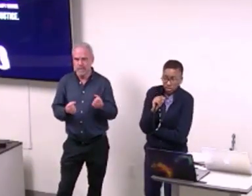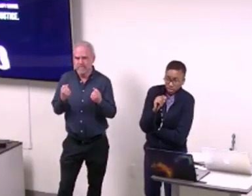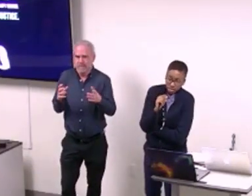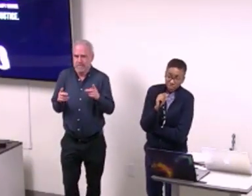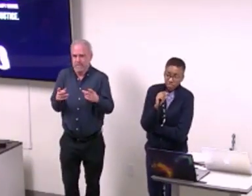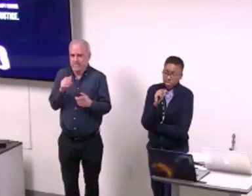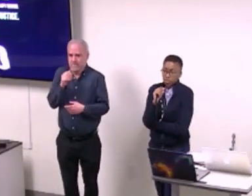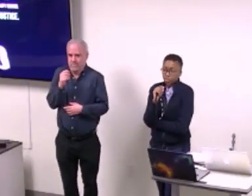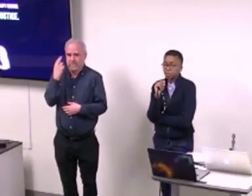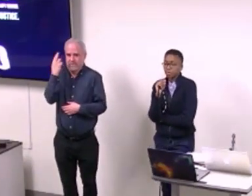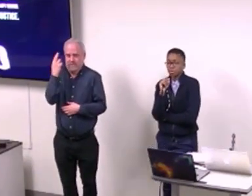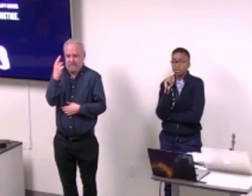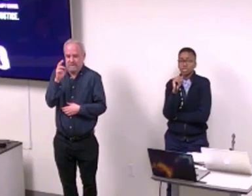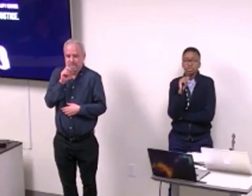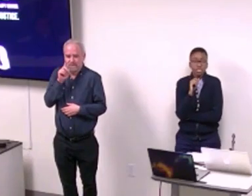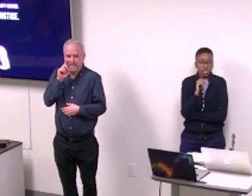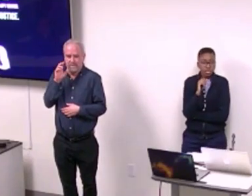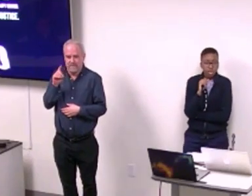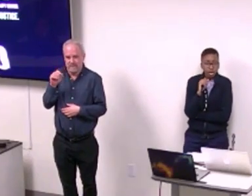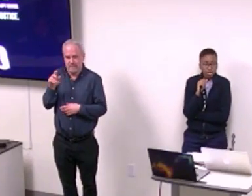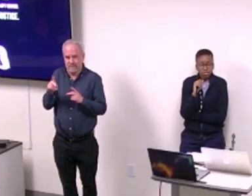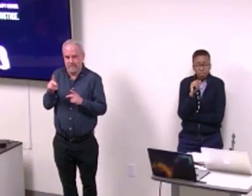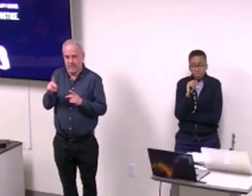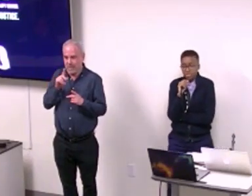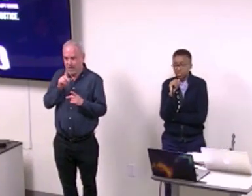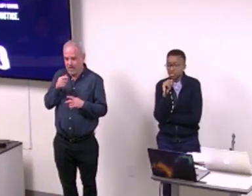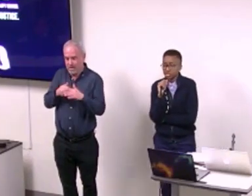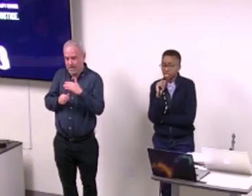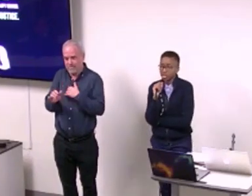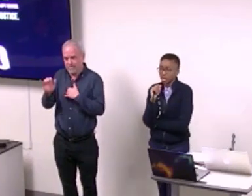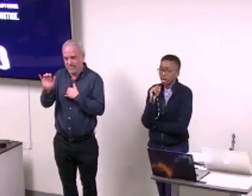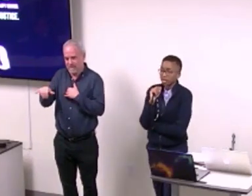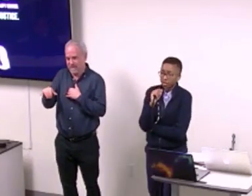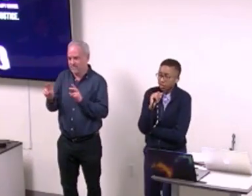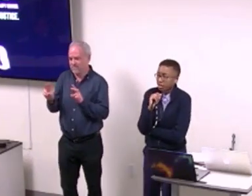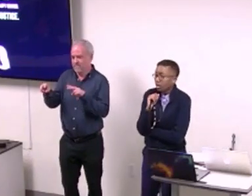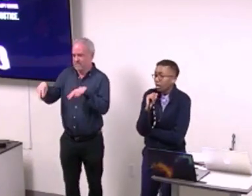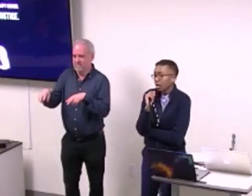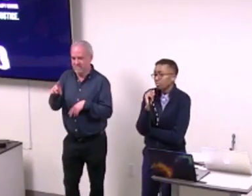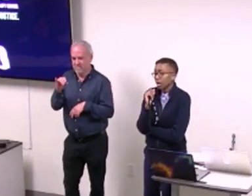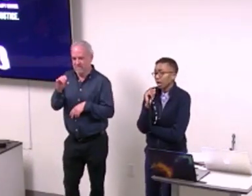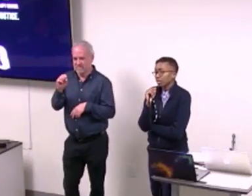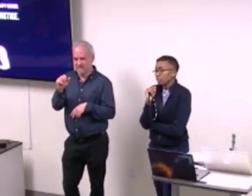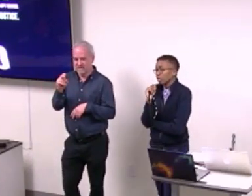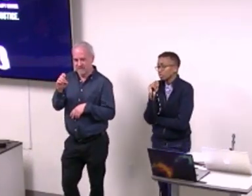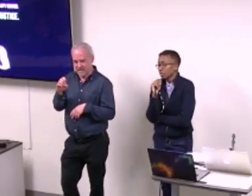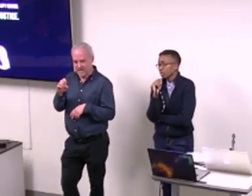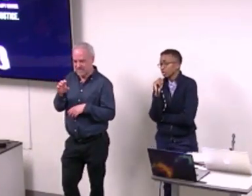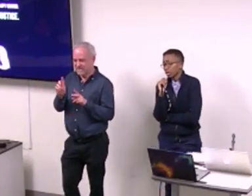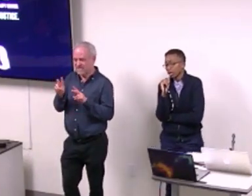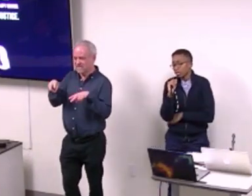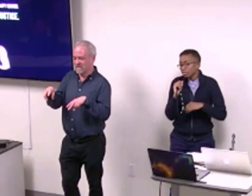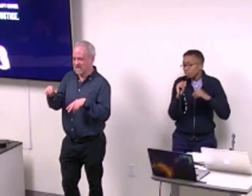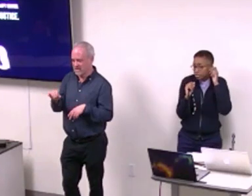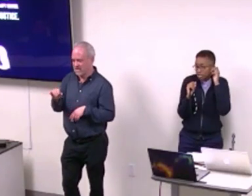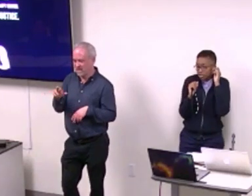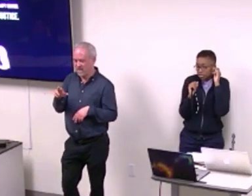and disabled people are being treated with such disdain and ire. Behind the walls of our jails and prisons.